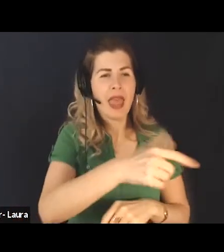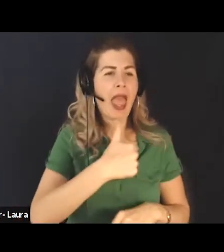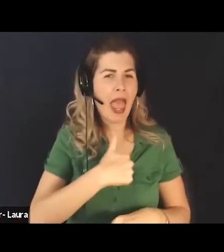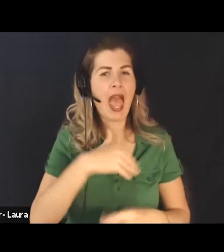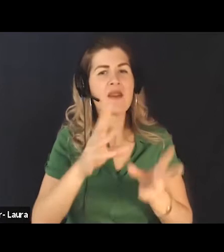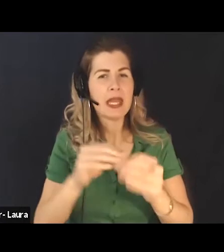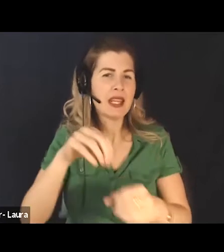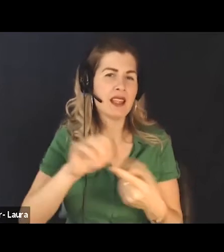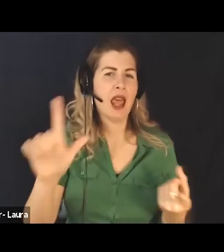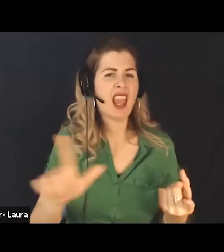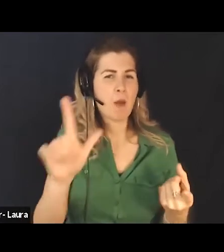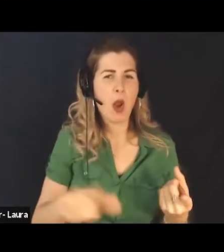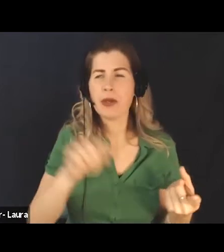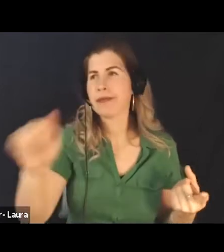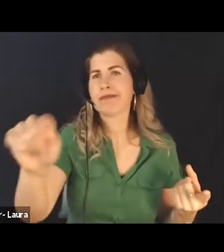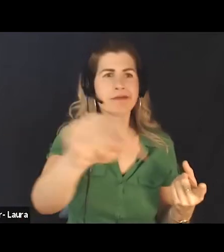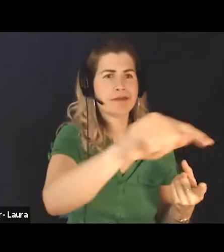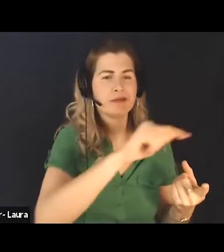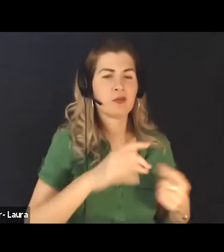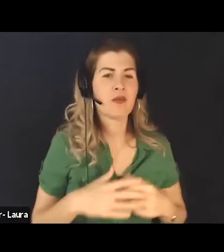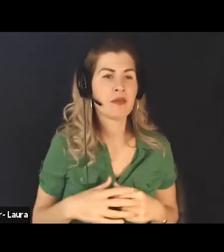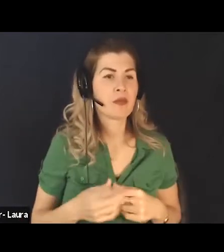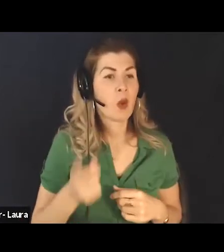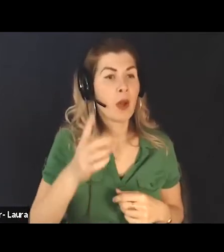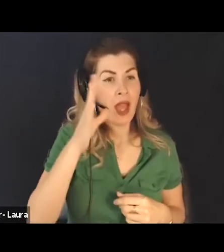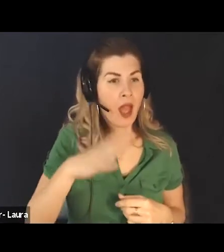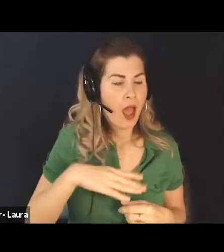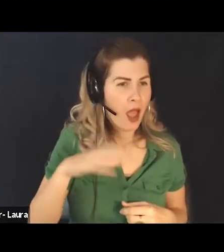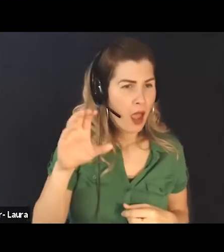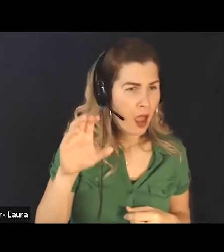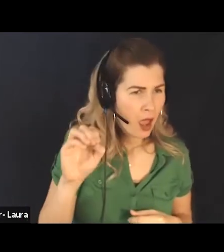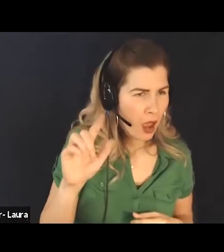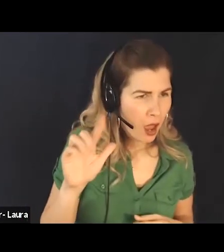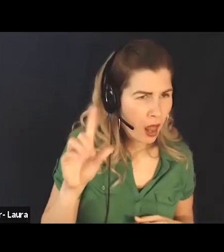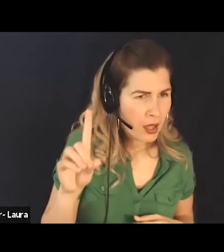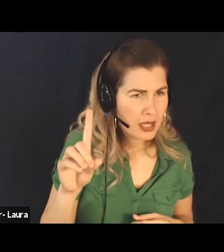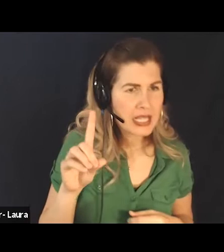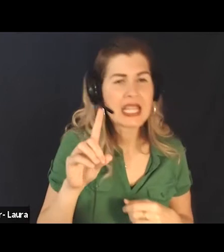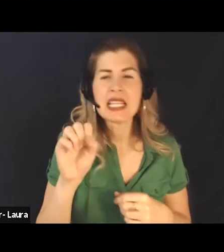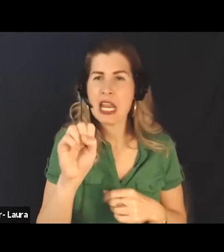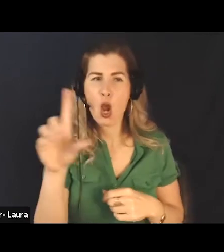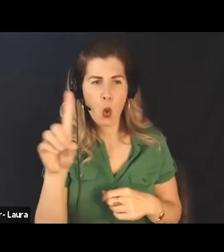so colored Alexander is a organizer from a partner. San Diego is primarily black